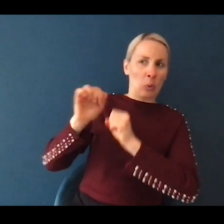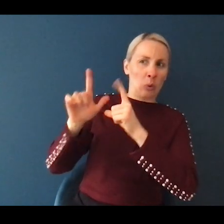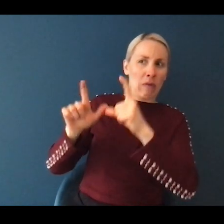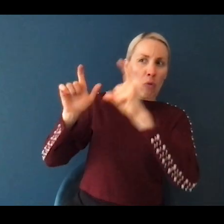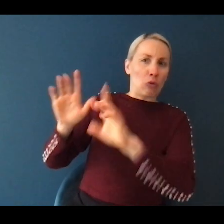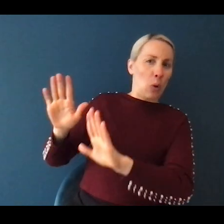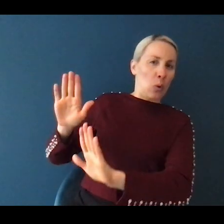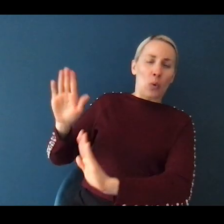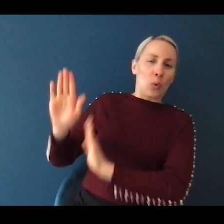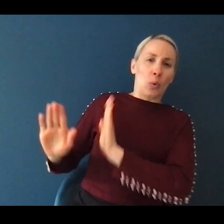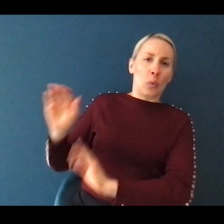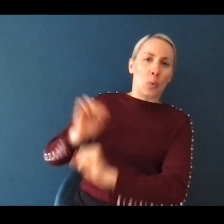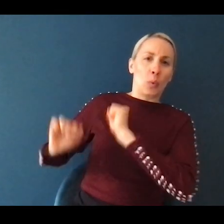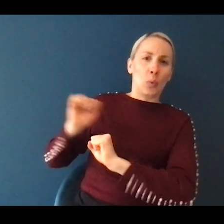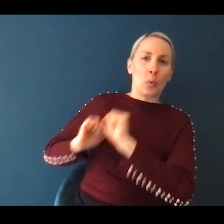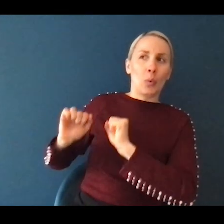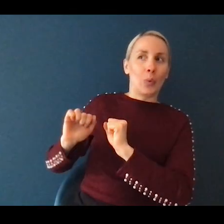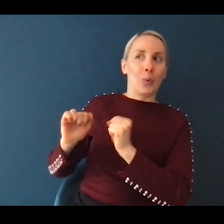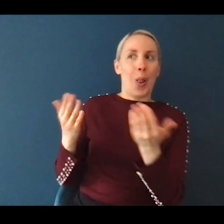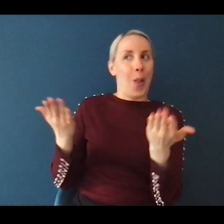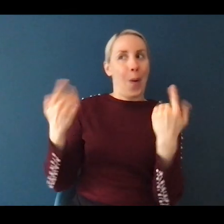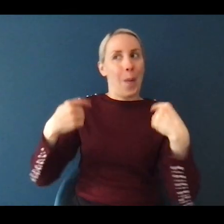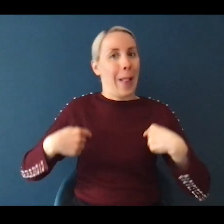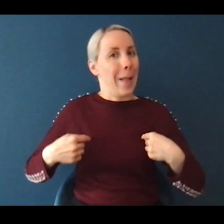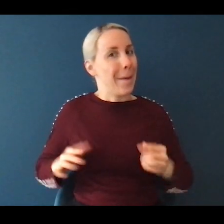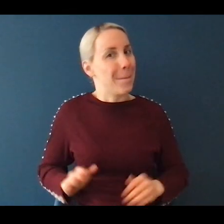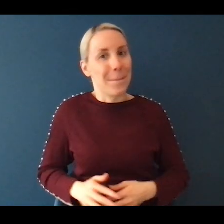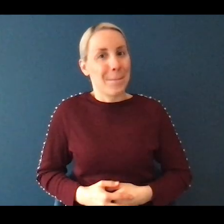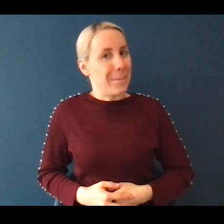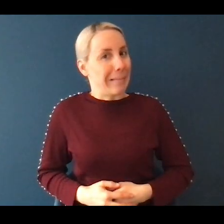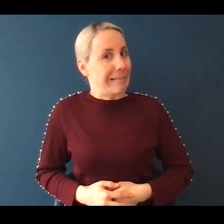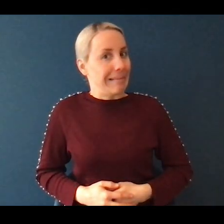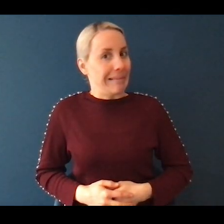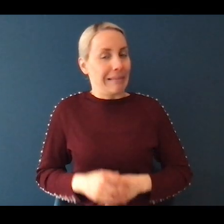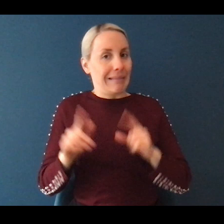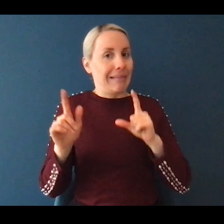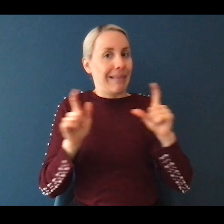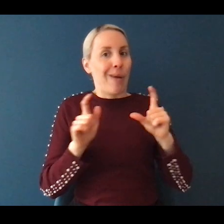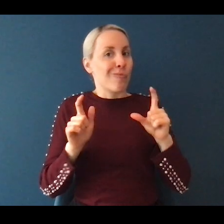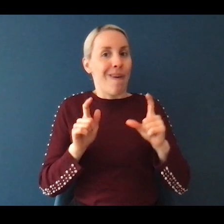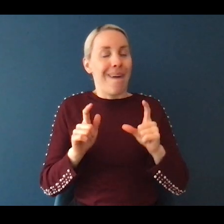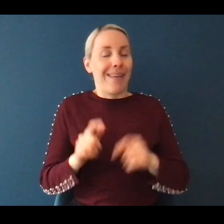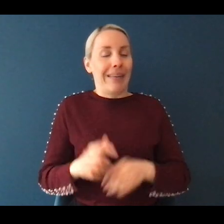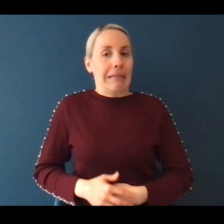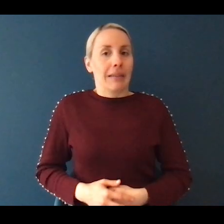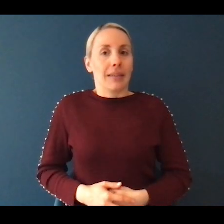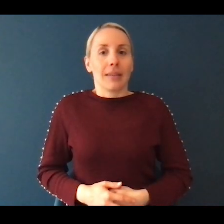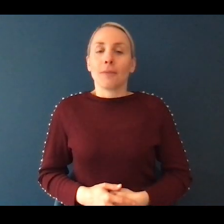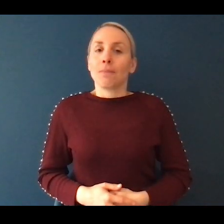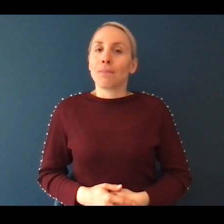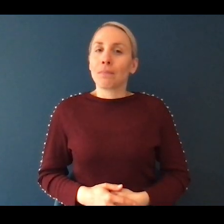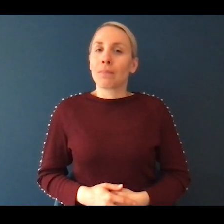that I was not that welcome in a way with a camera um so yeah that was really interesting